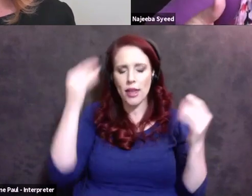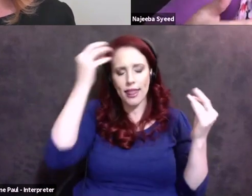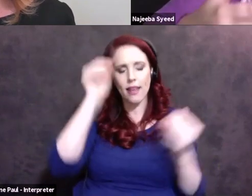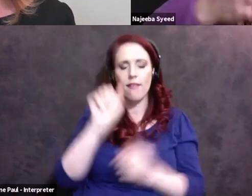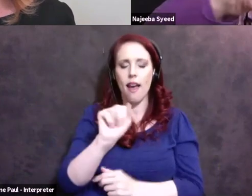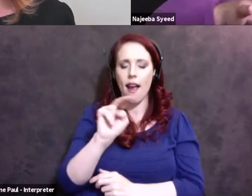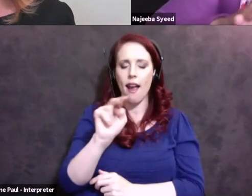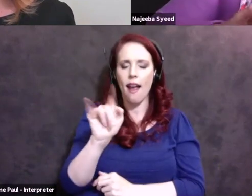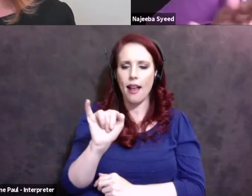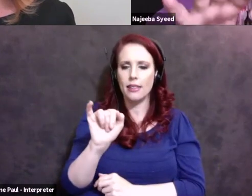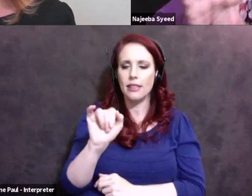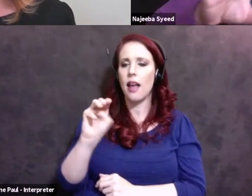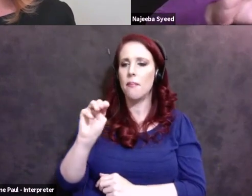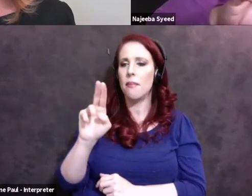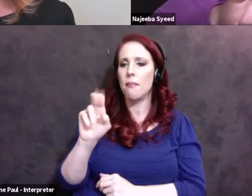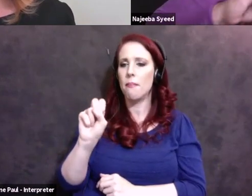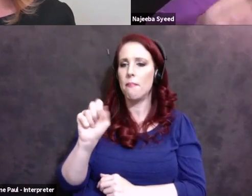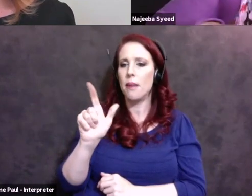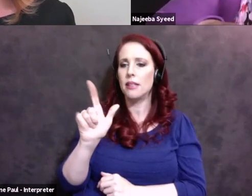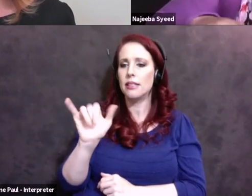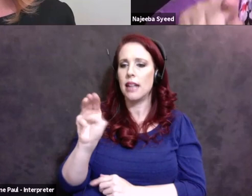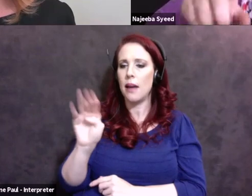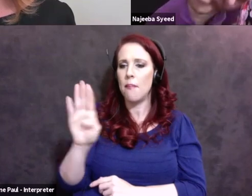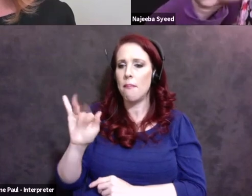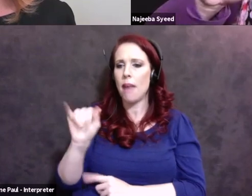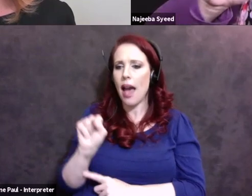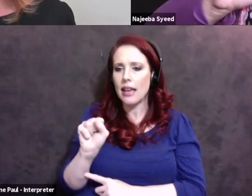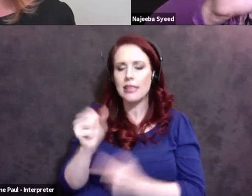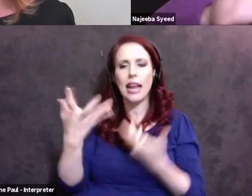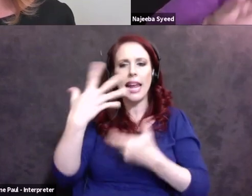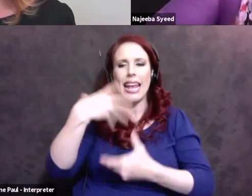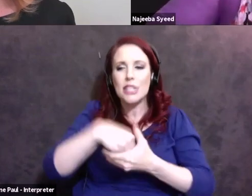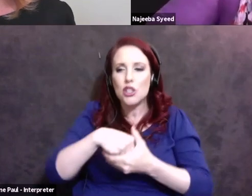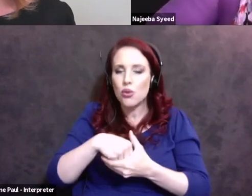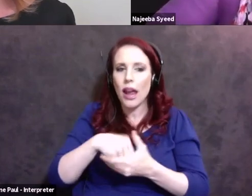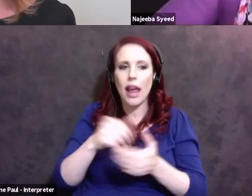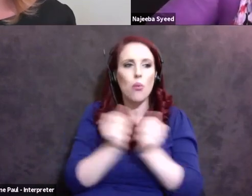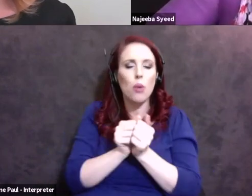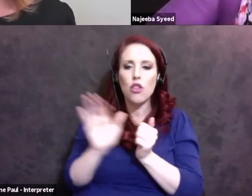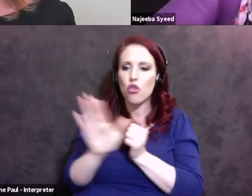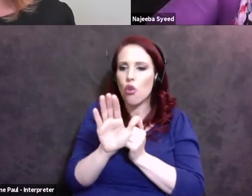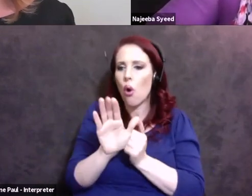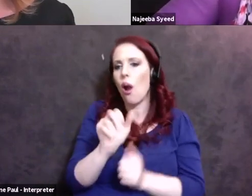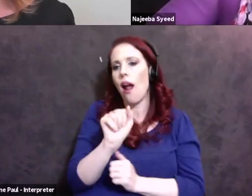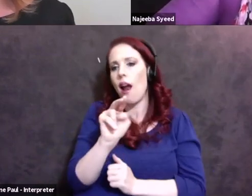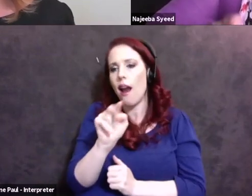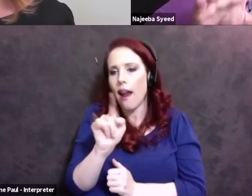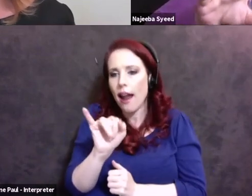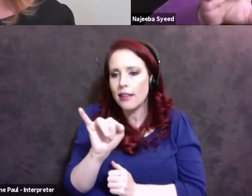and integrating it into your anti-racism education, your cross cultural competency training and